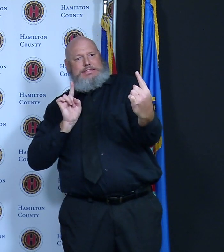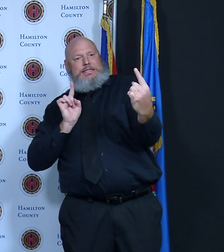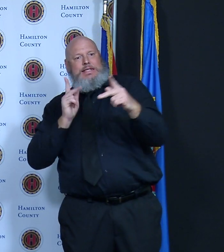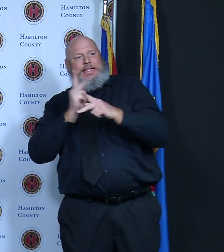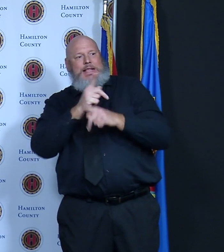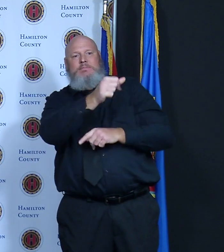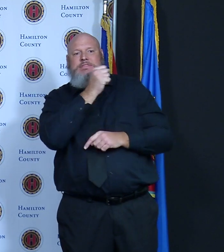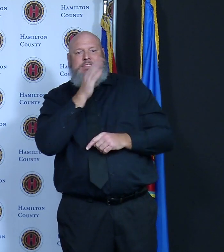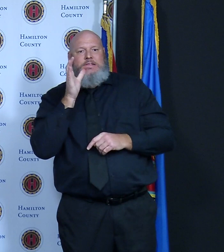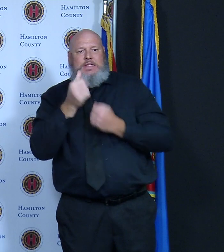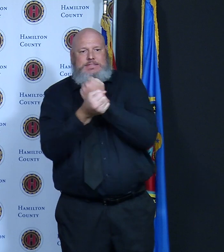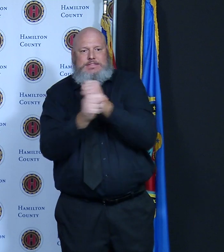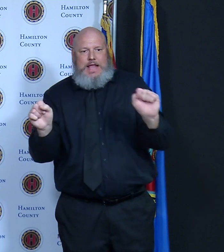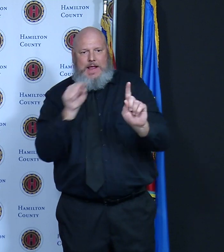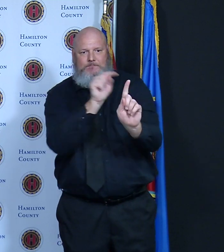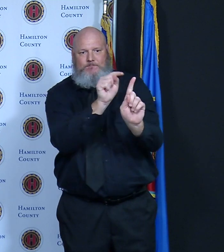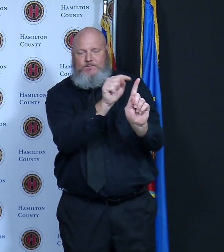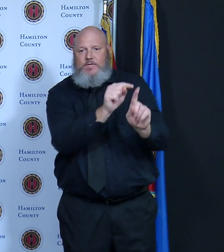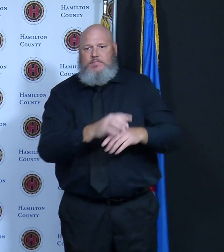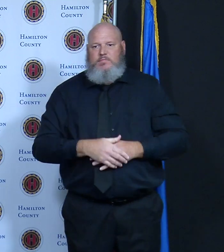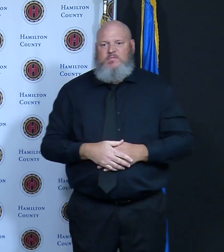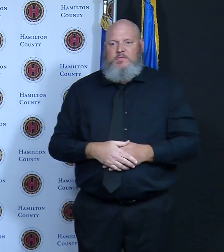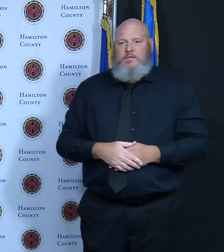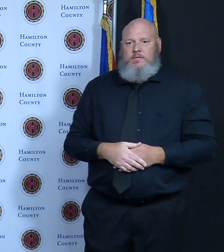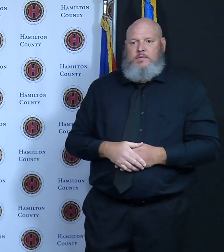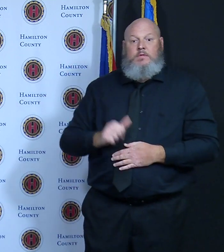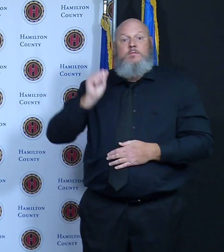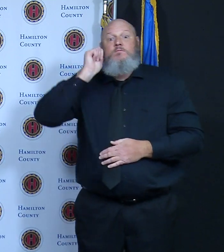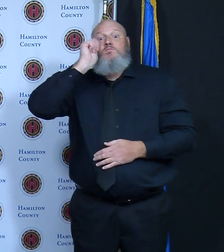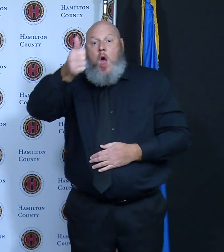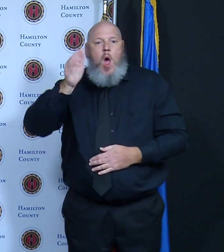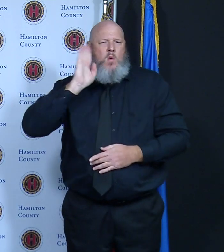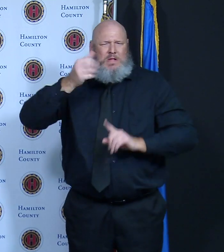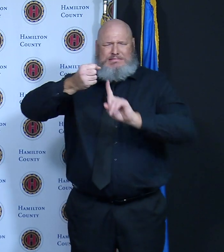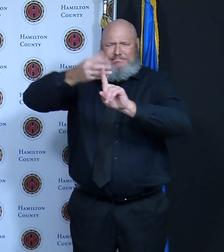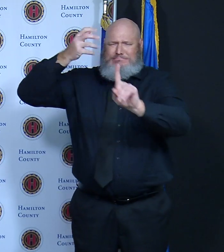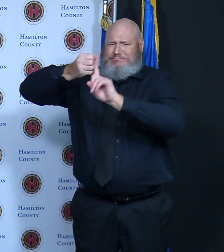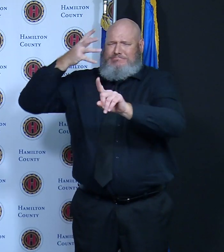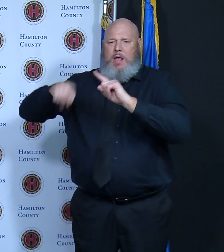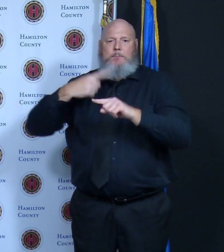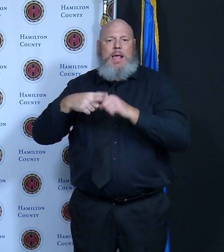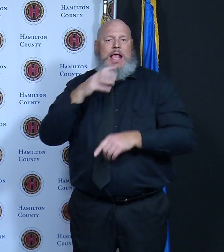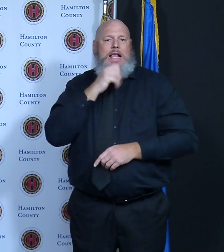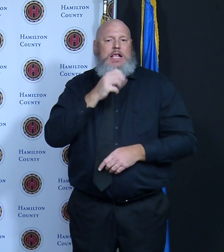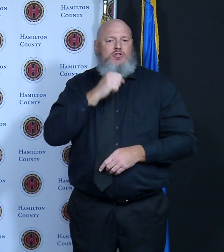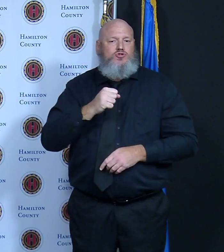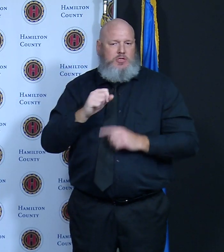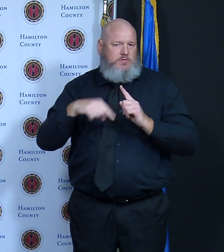for questions fire away John London from News 5 asks for you commissioner what